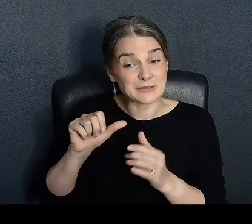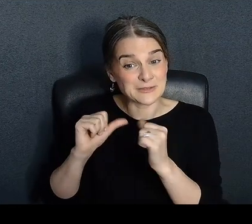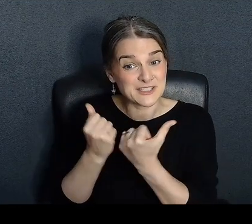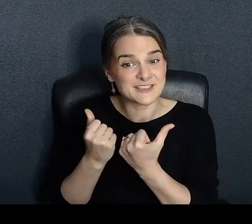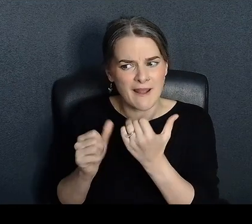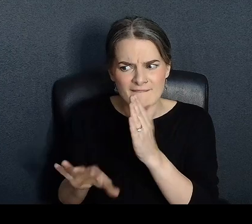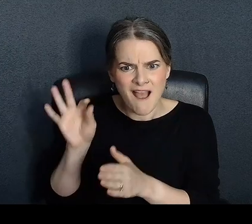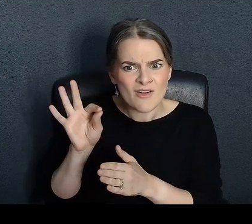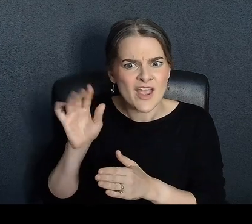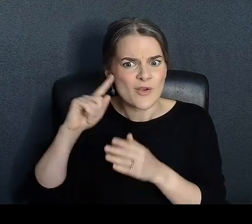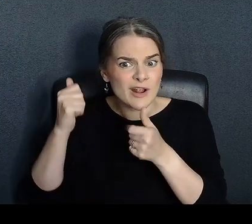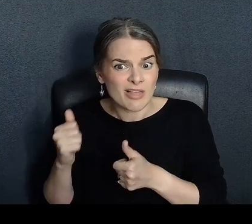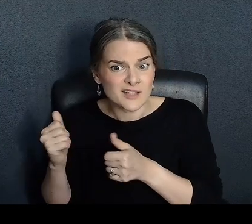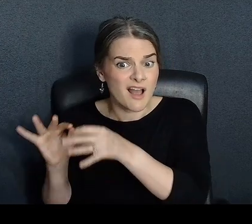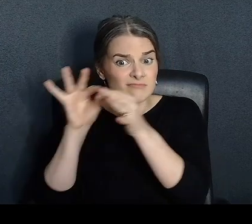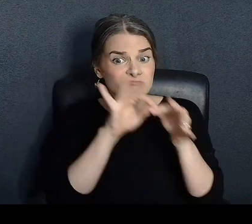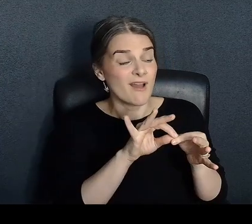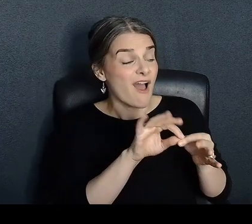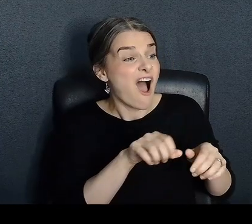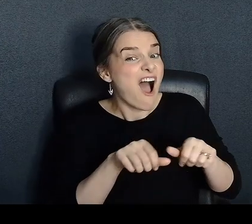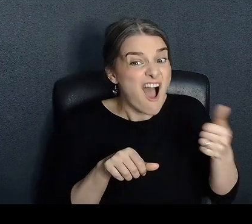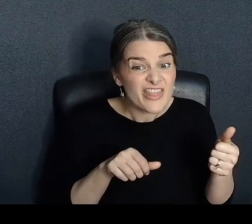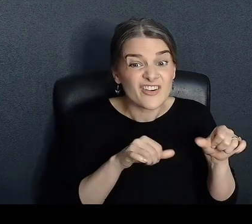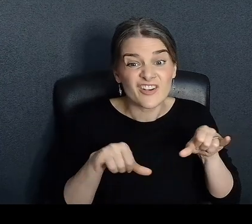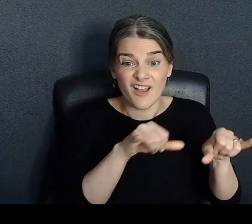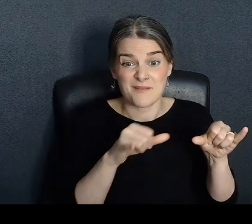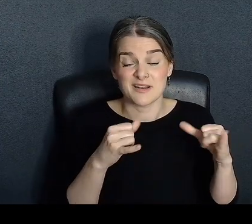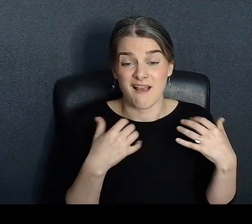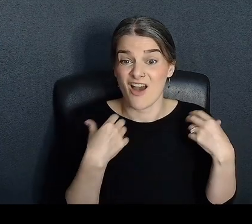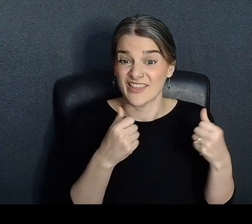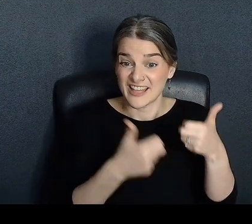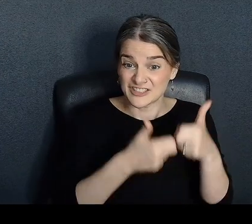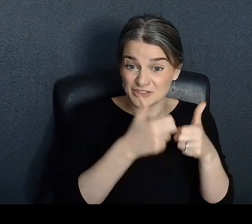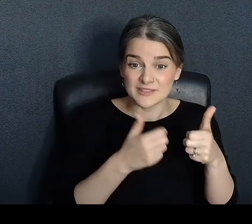health issues, such as diabetes and heart disease,